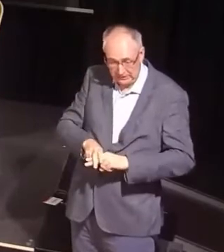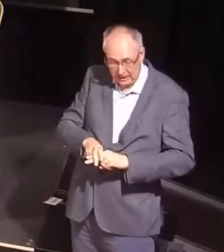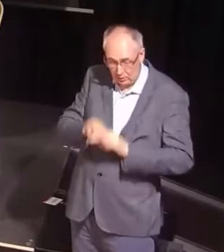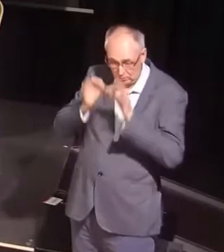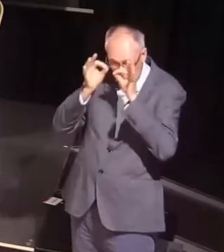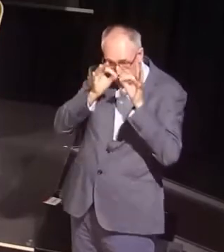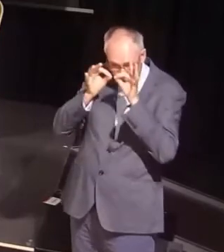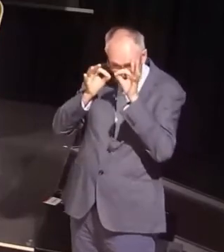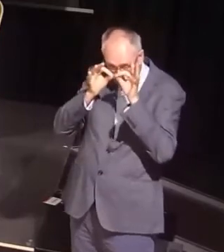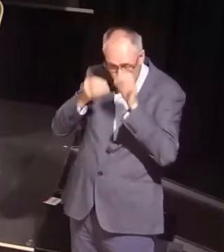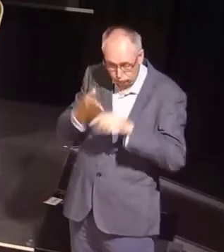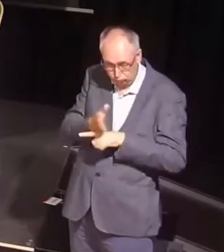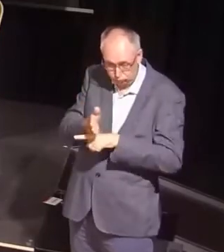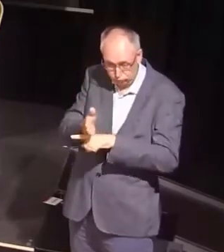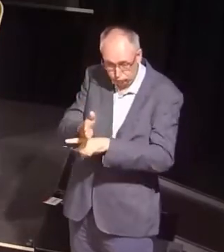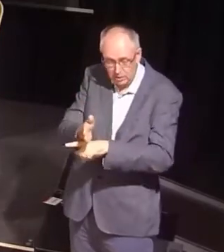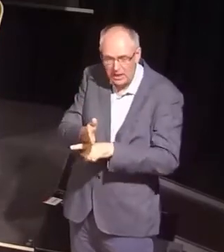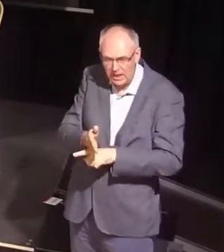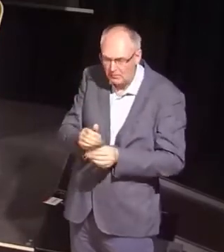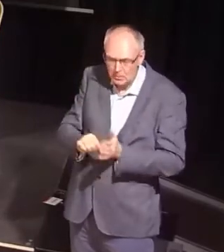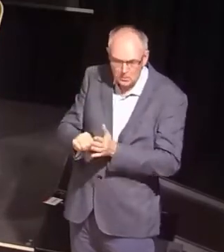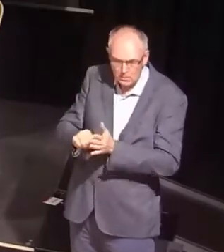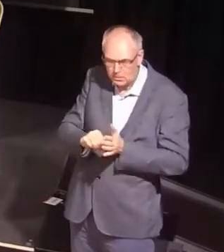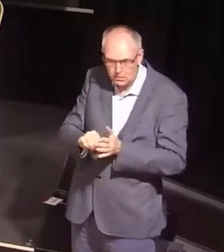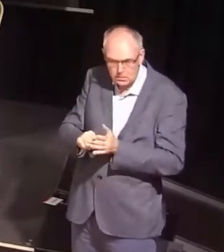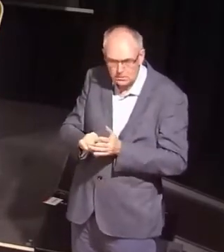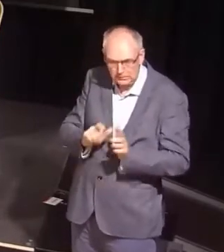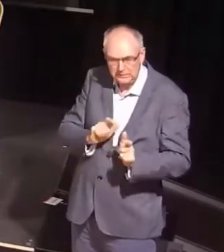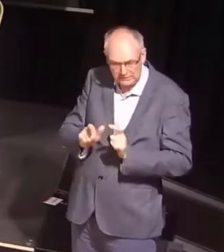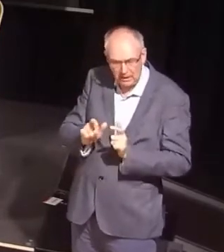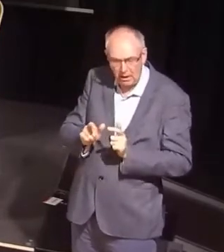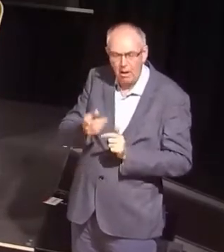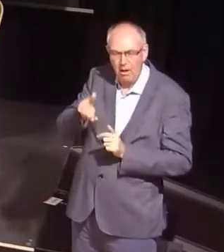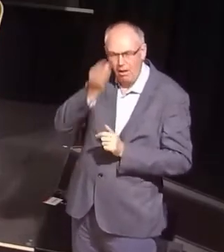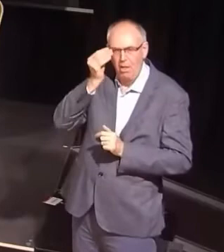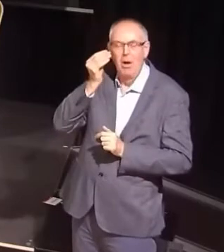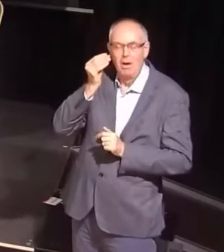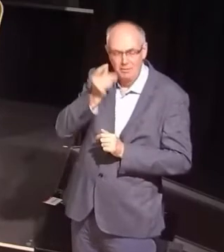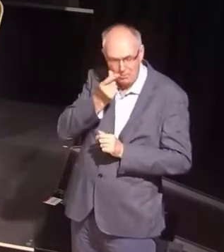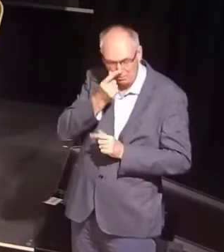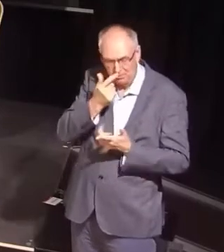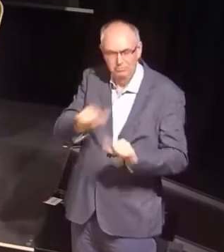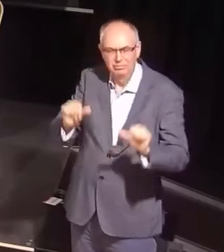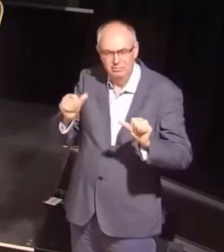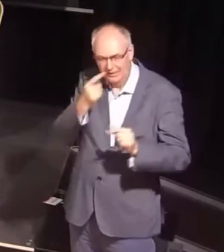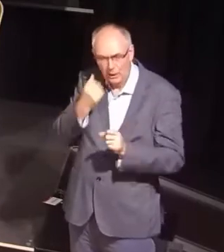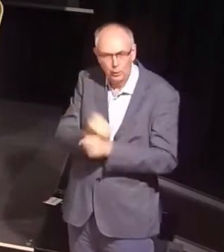and even if you struggle, you are going to leave knowing that, "Hey, this is possible we can do this, we can work with this."